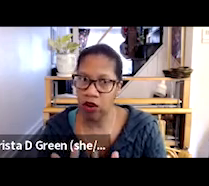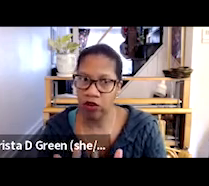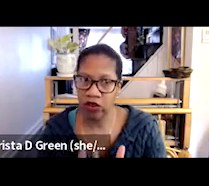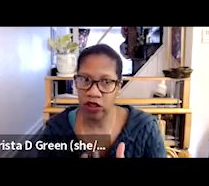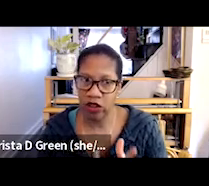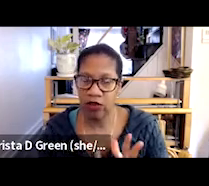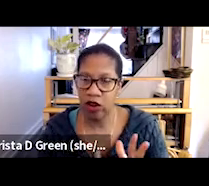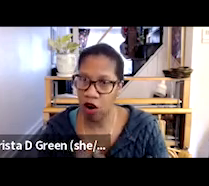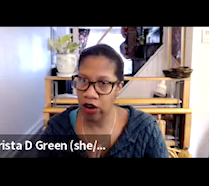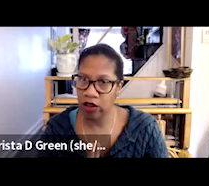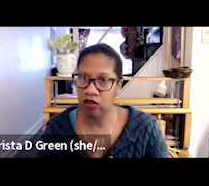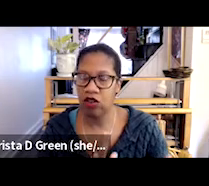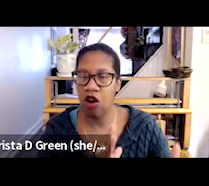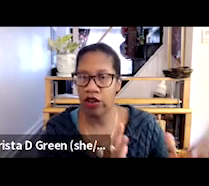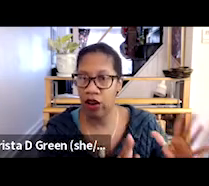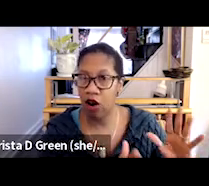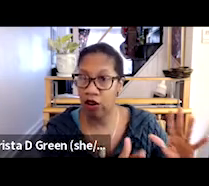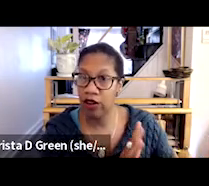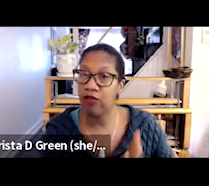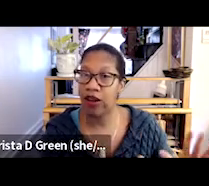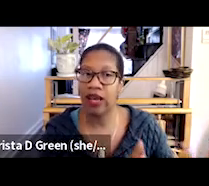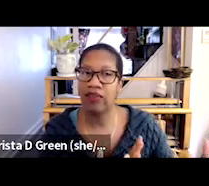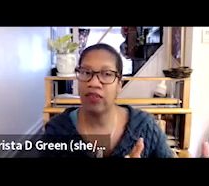for different artist are different.